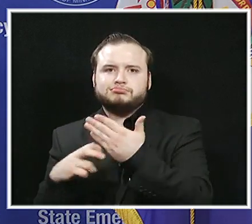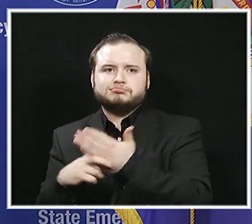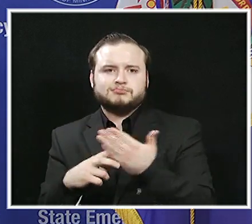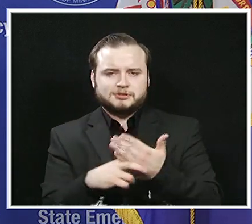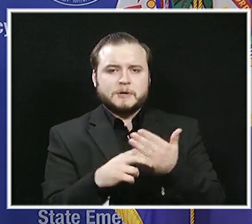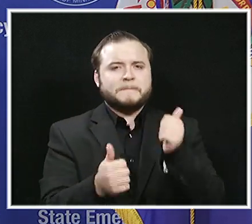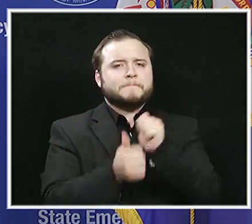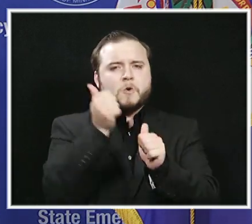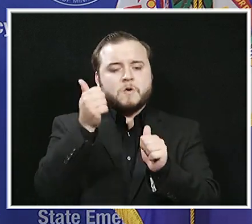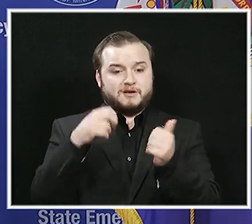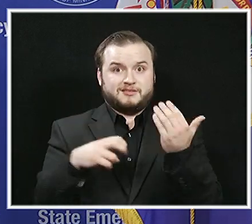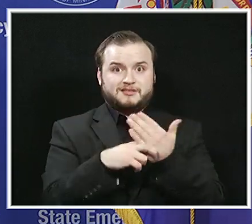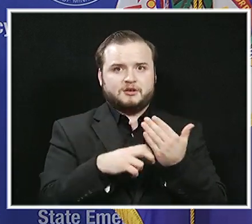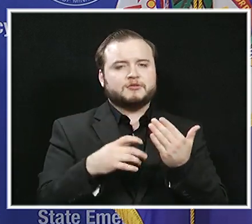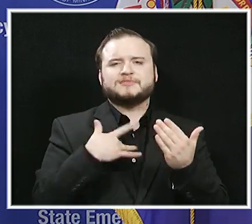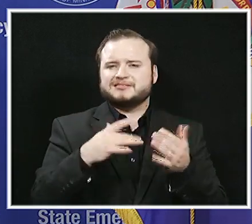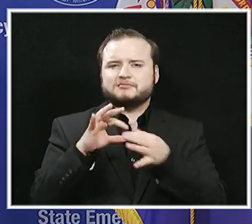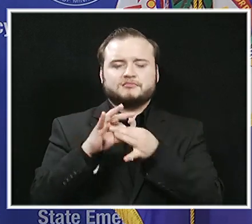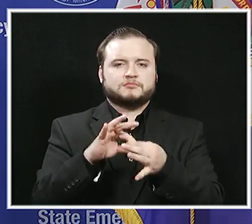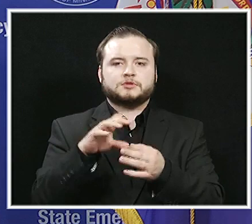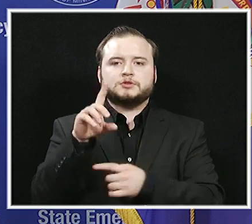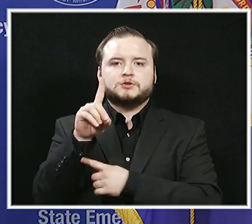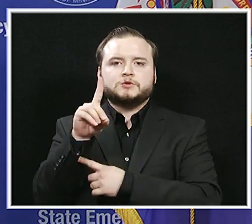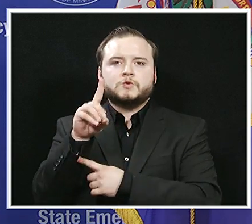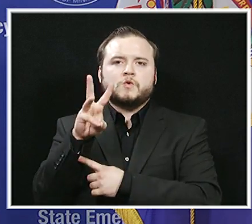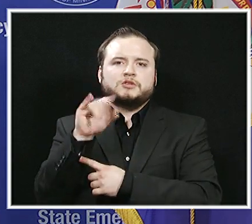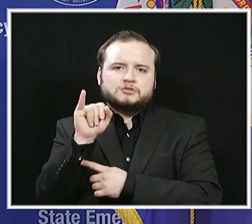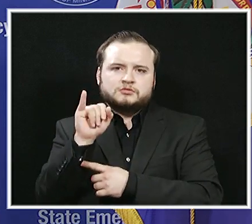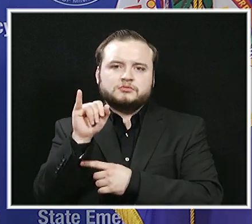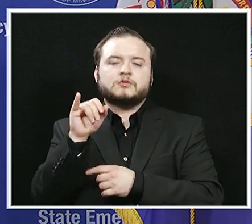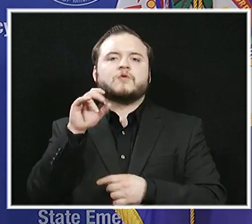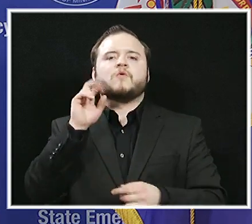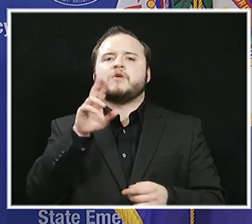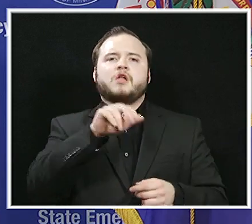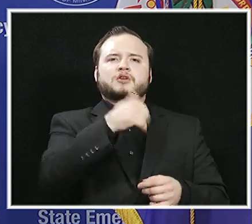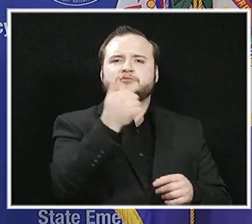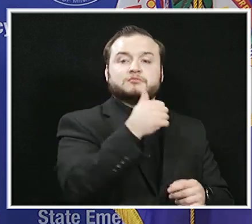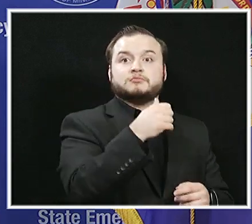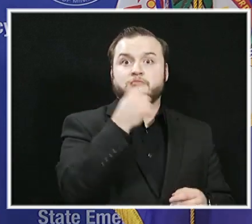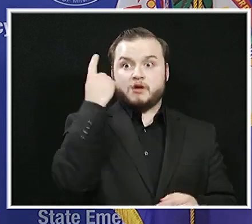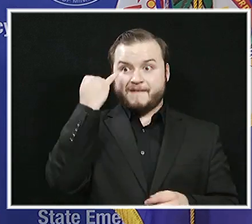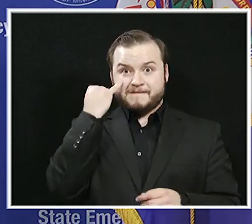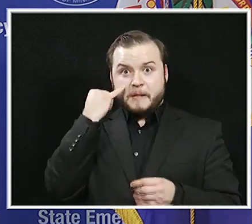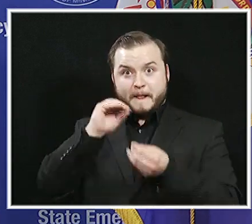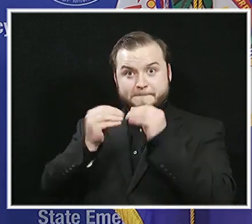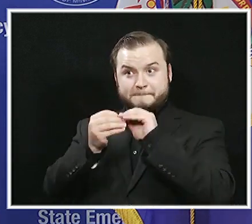something I saw on this, most of it is for driving drunk or in the commission of another crime, why they're not social distancing, so they kind of added it